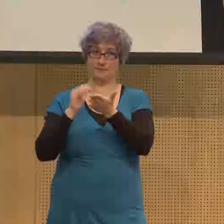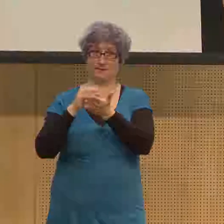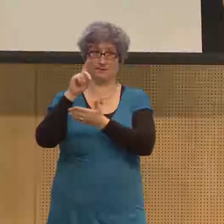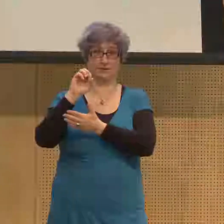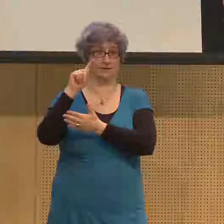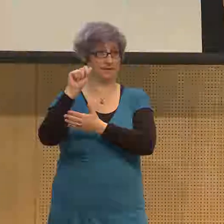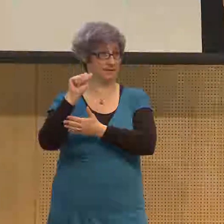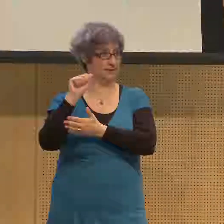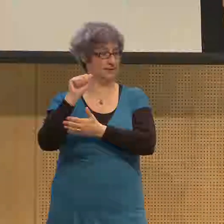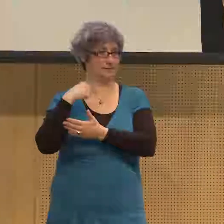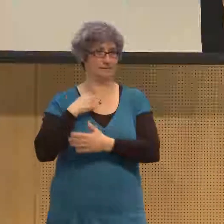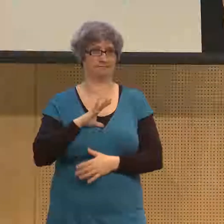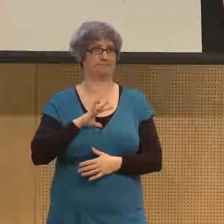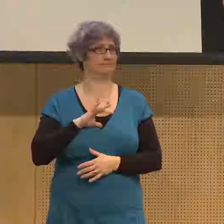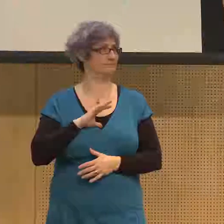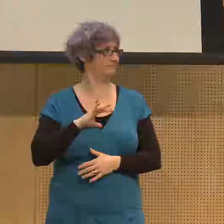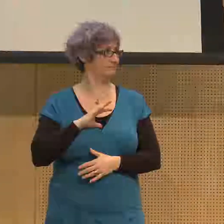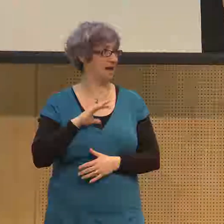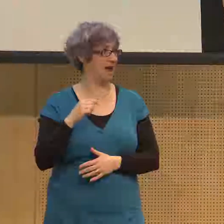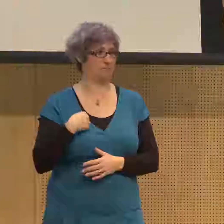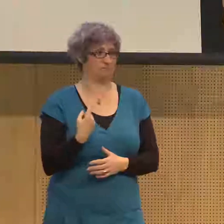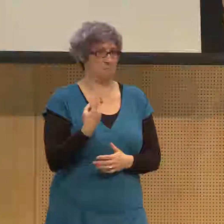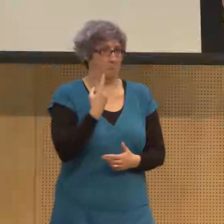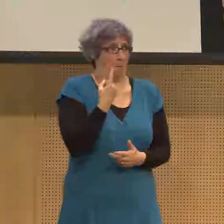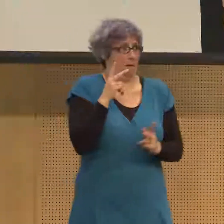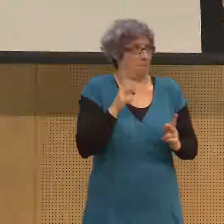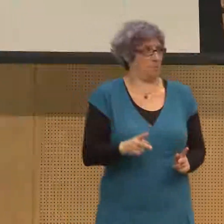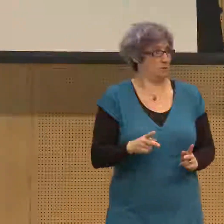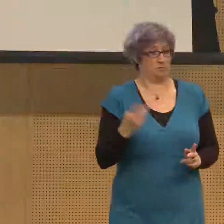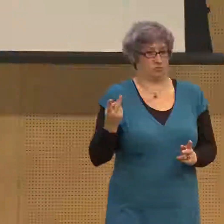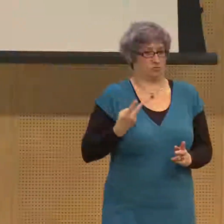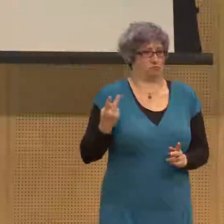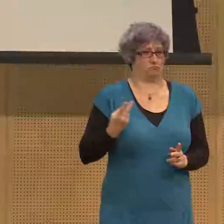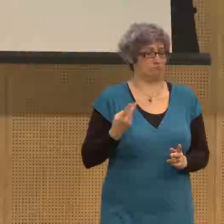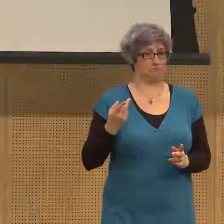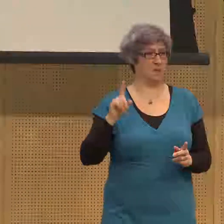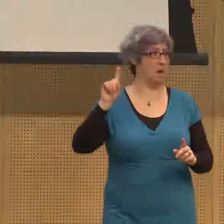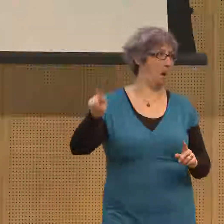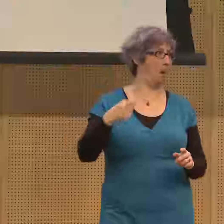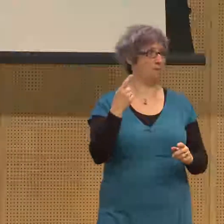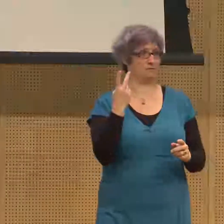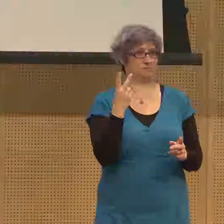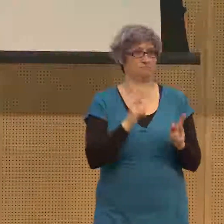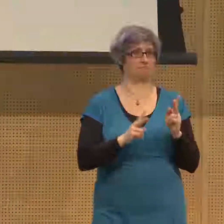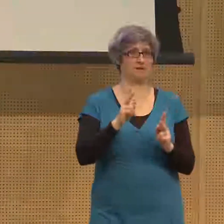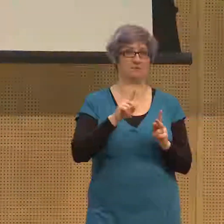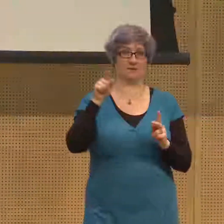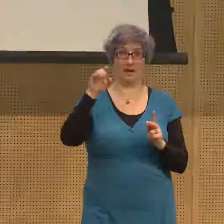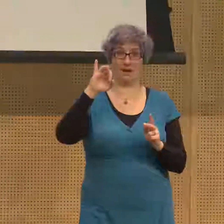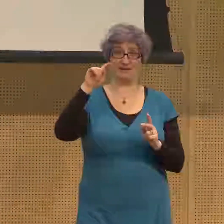to help with her data collection while working on her dissertation, which, for me, was a great experience.